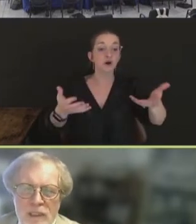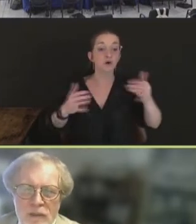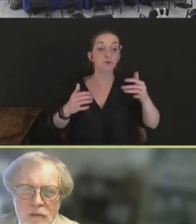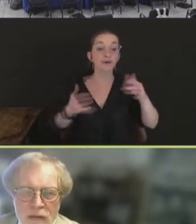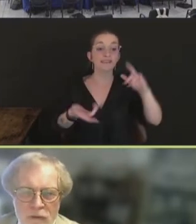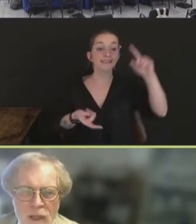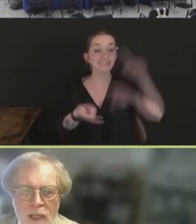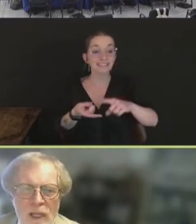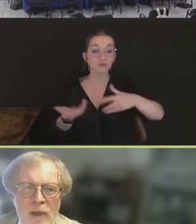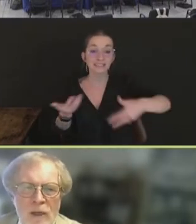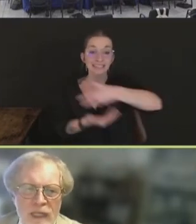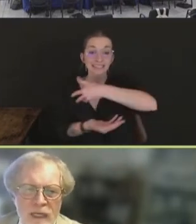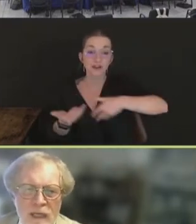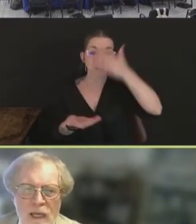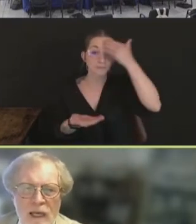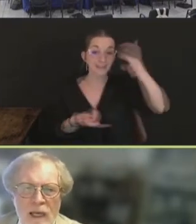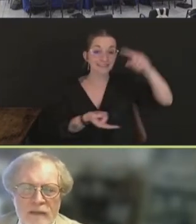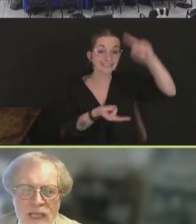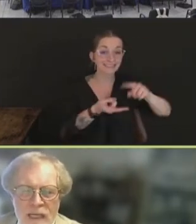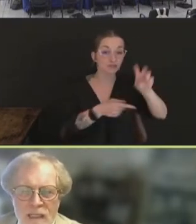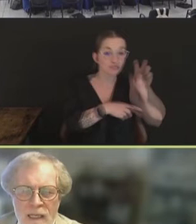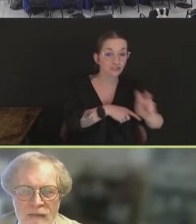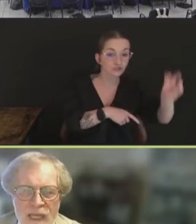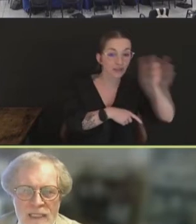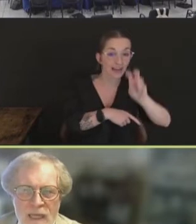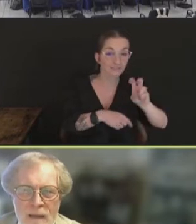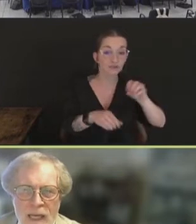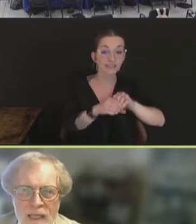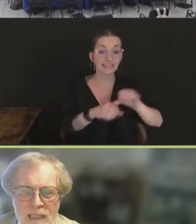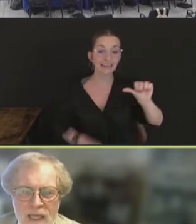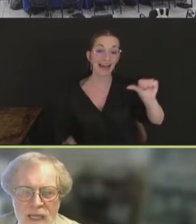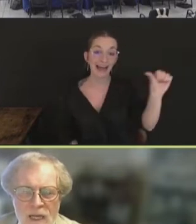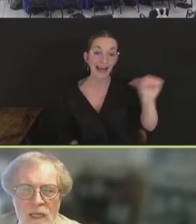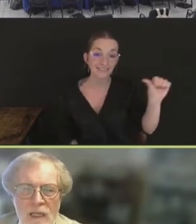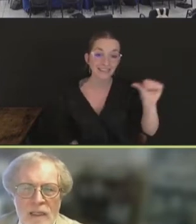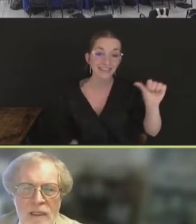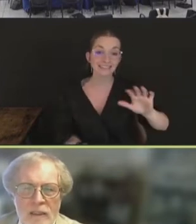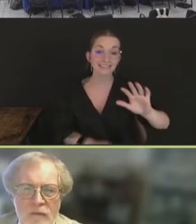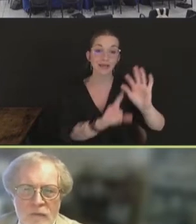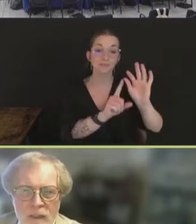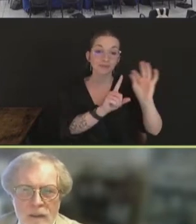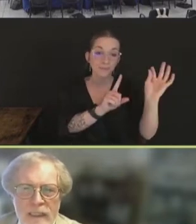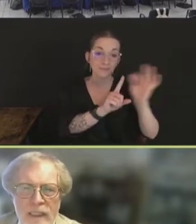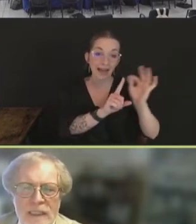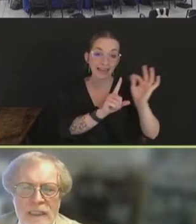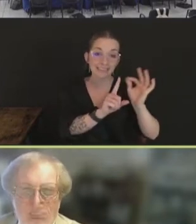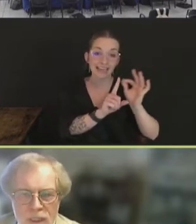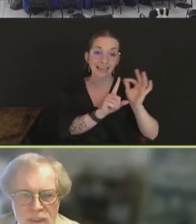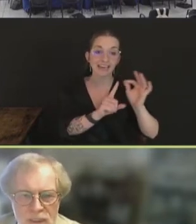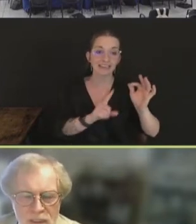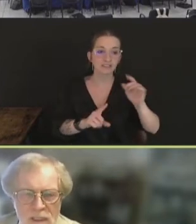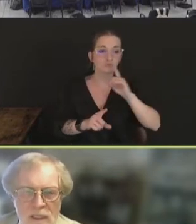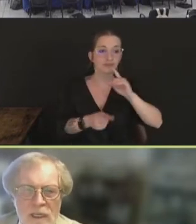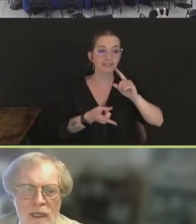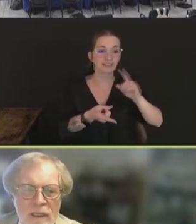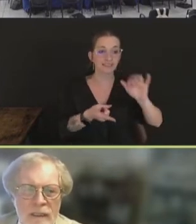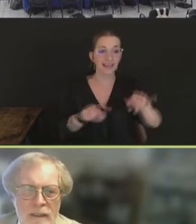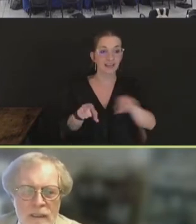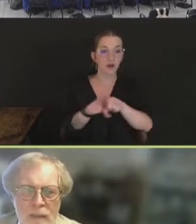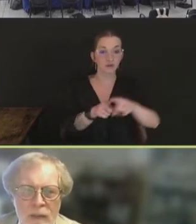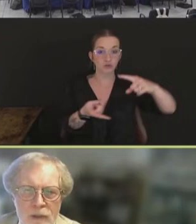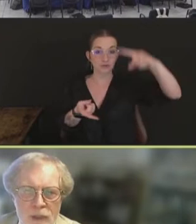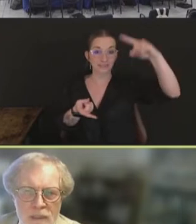of travel within Afghanistan and Pakistan severely decreased the apparent chance of